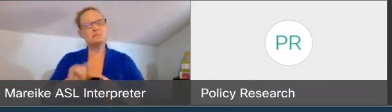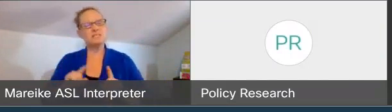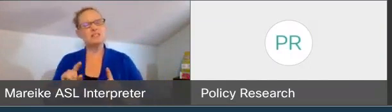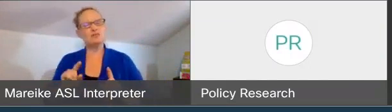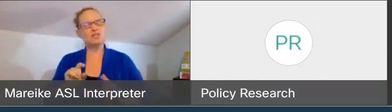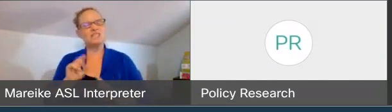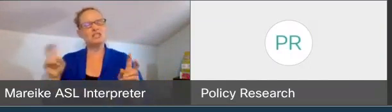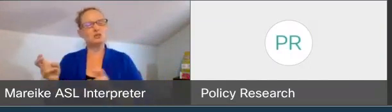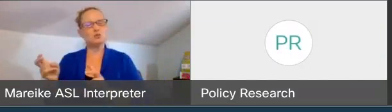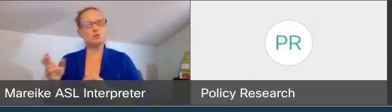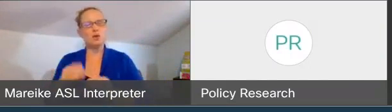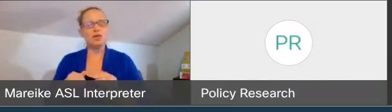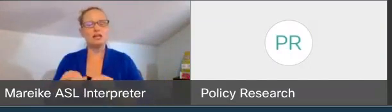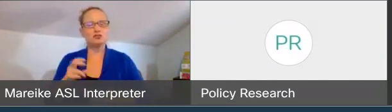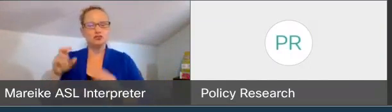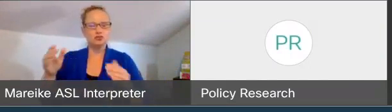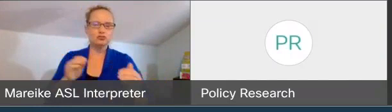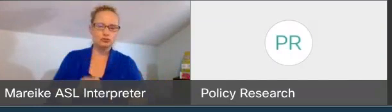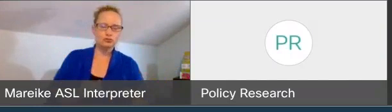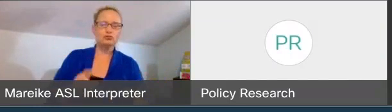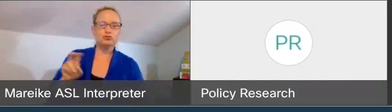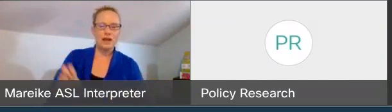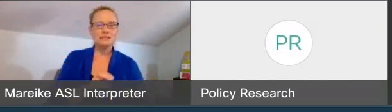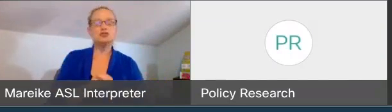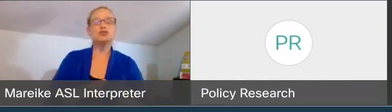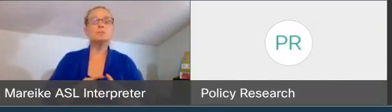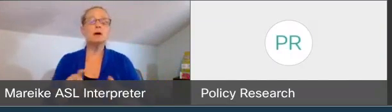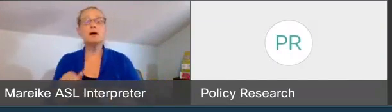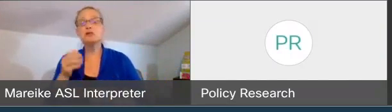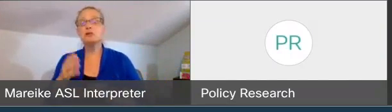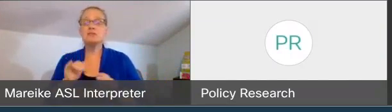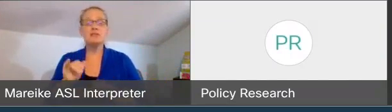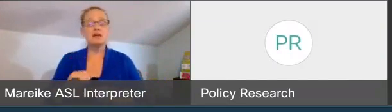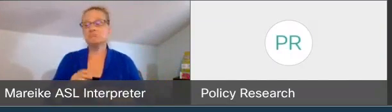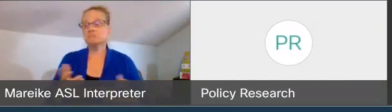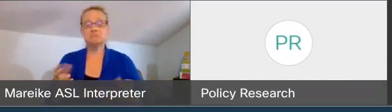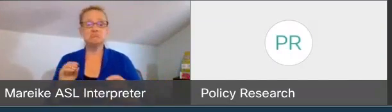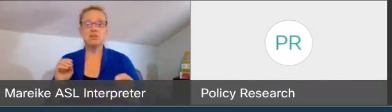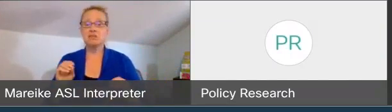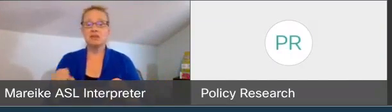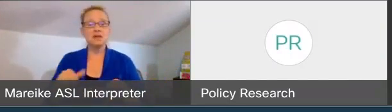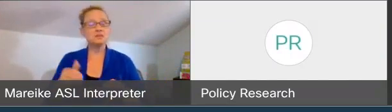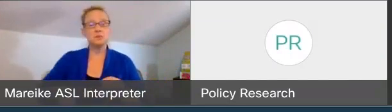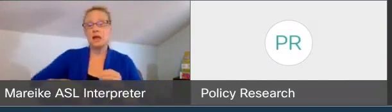issue than transition but other than that, I don't have anything to add to your answer.